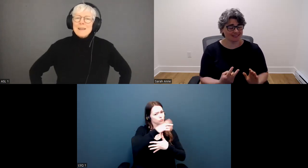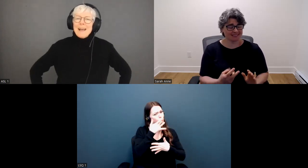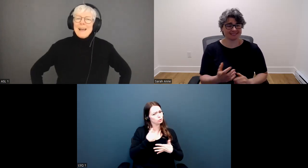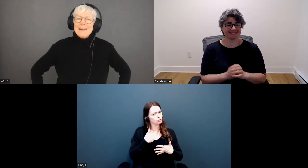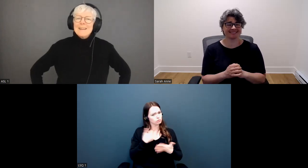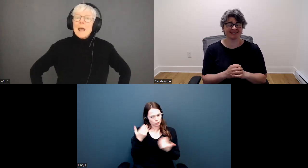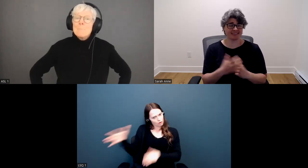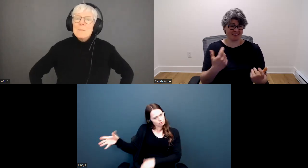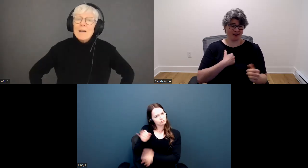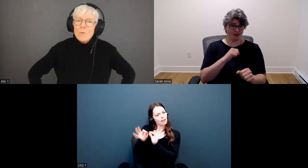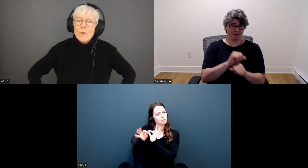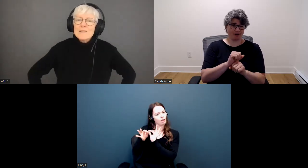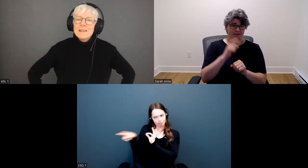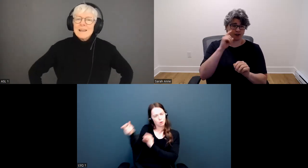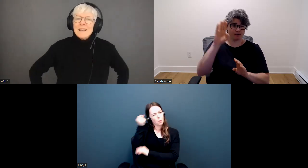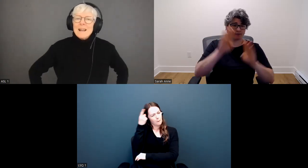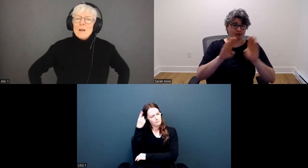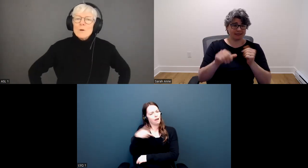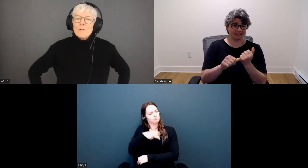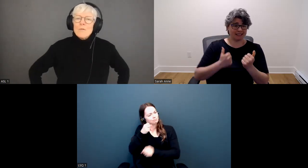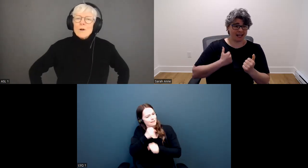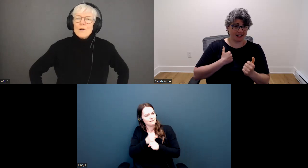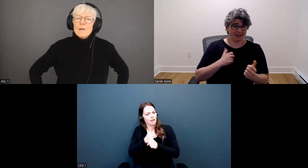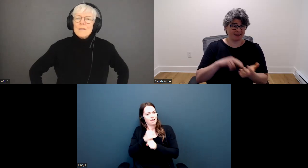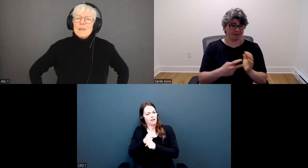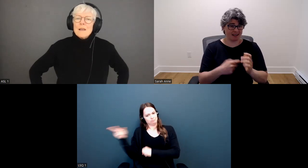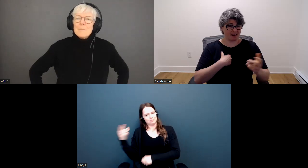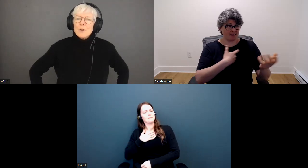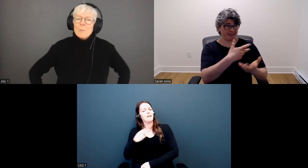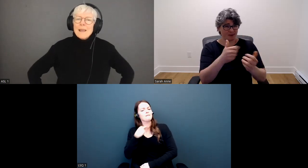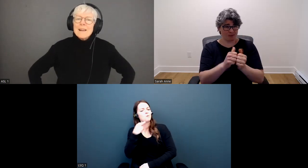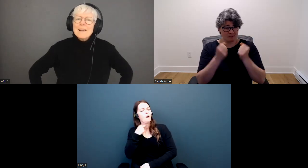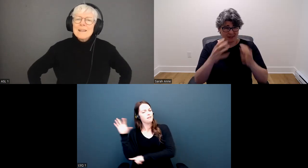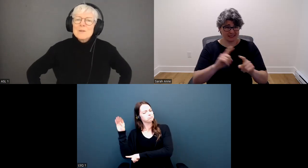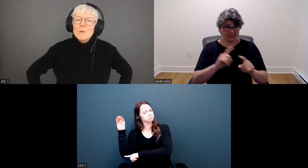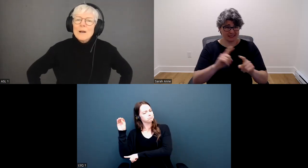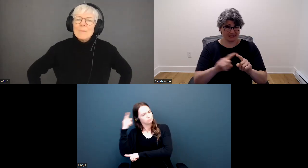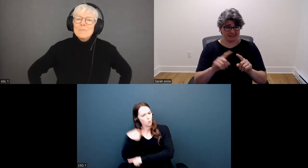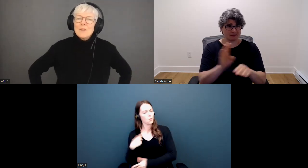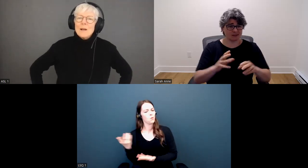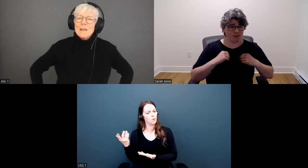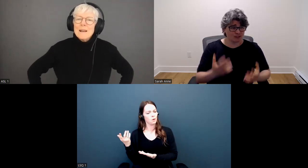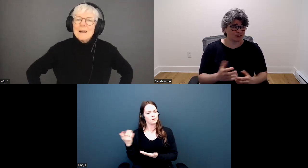me and can be my voice and I work for the procurement Canada and so um you know I I